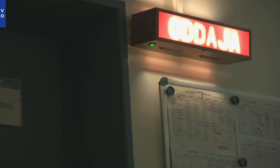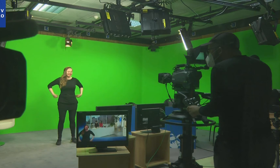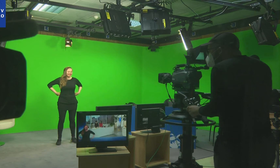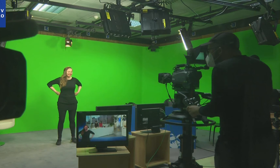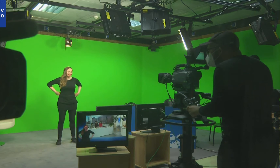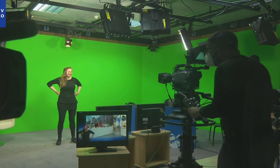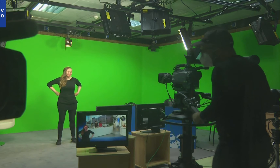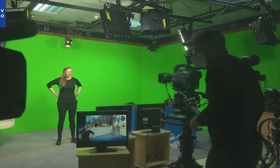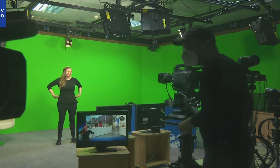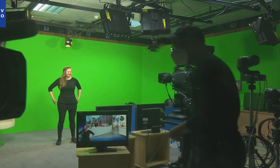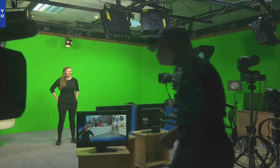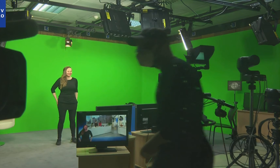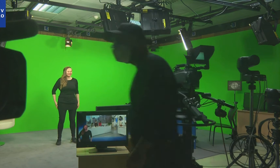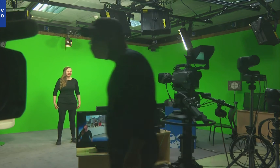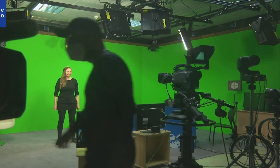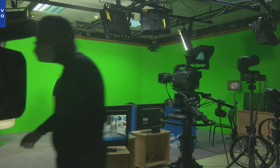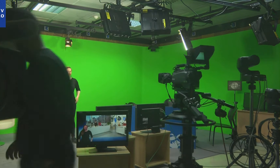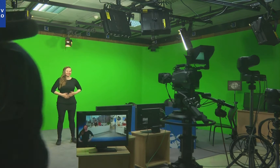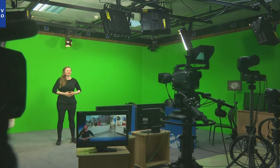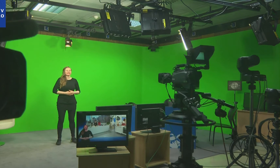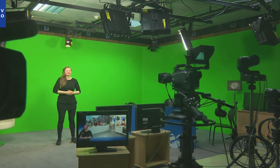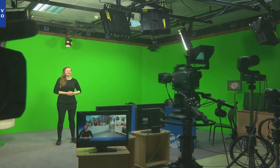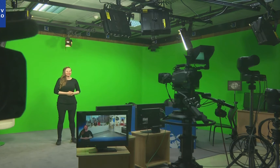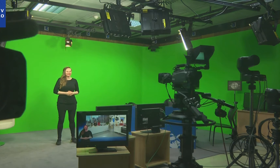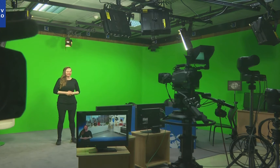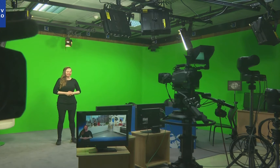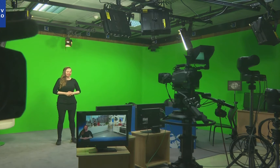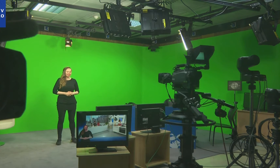into the media spotlight in many countries around the globe: the interpreter 65 00:03:29,401 --> 00:03:31,828 needs to effectively facilitate communication